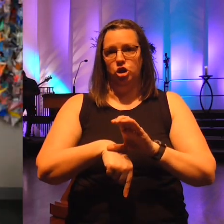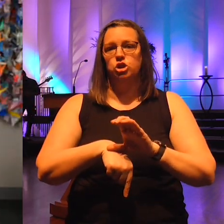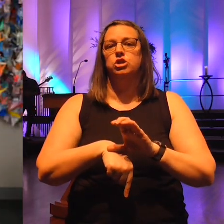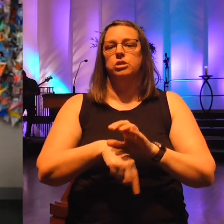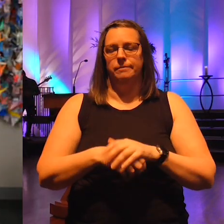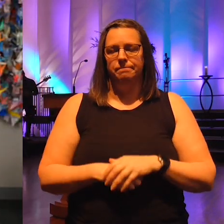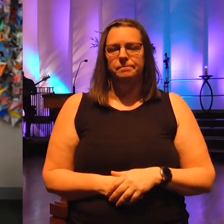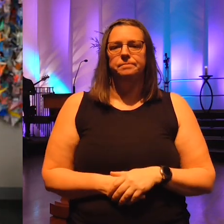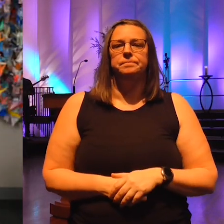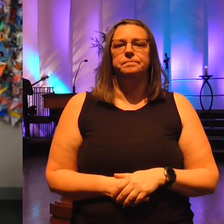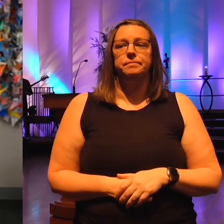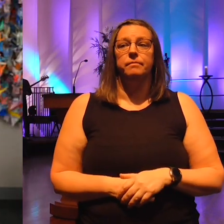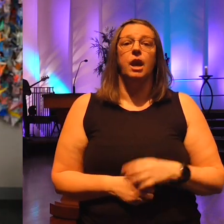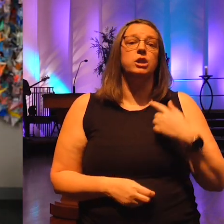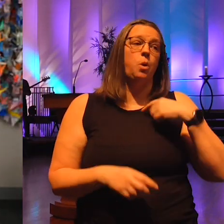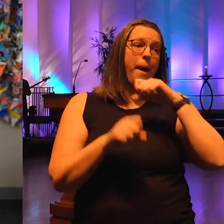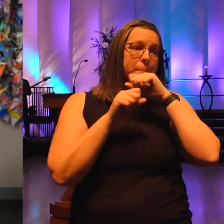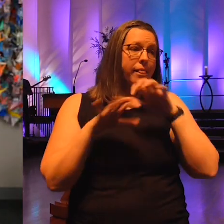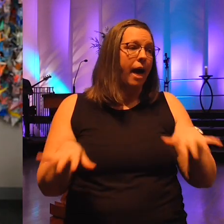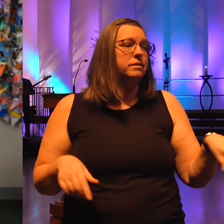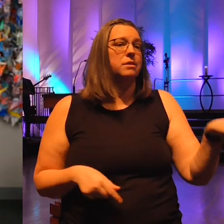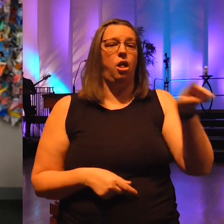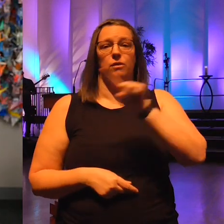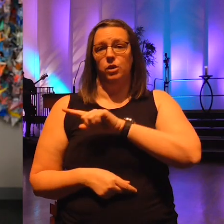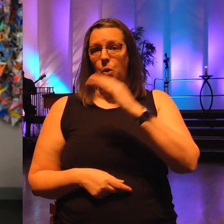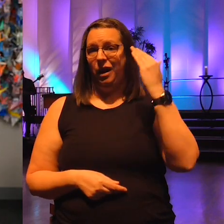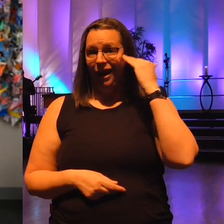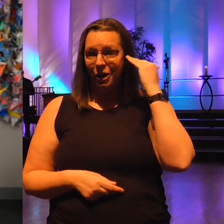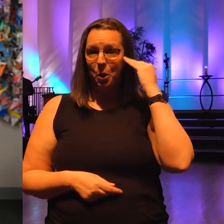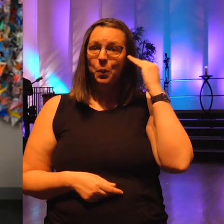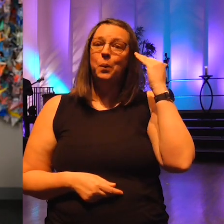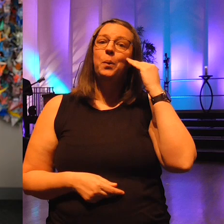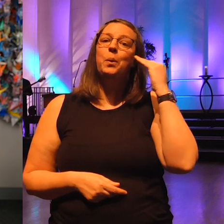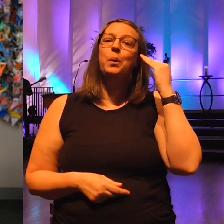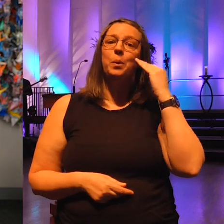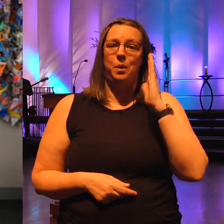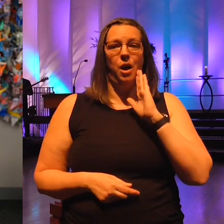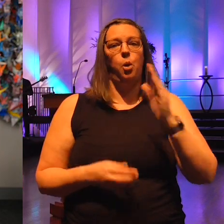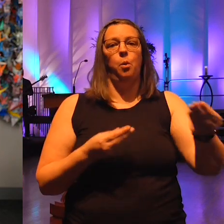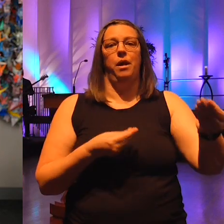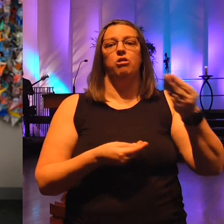so I bless you in this and I know that it will return to you in great satisfaction